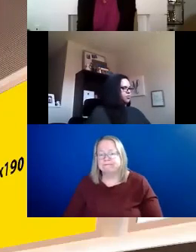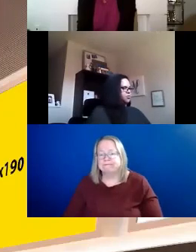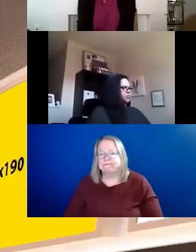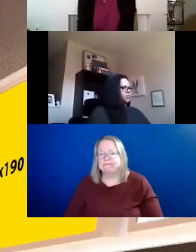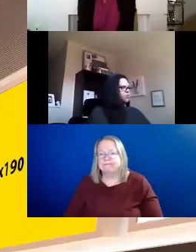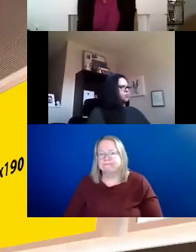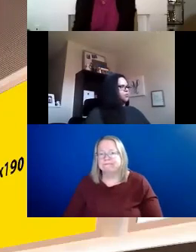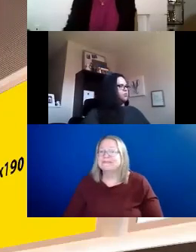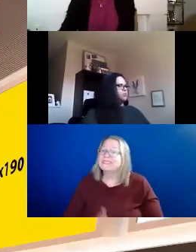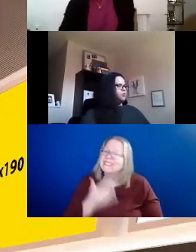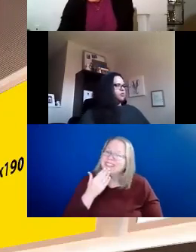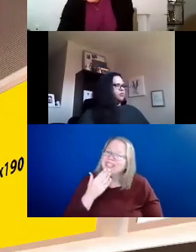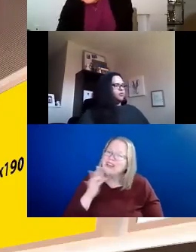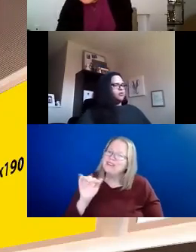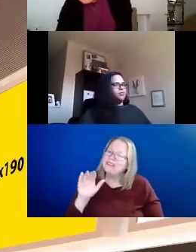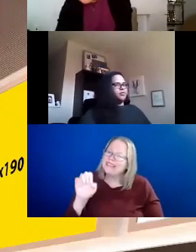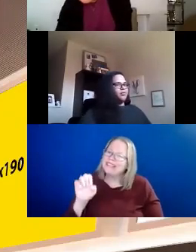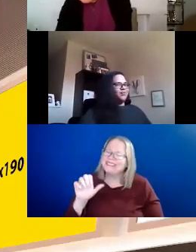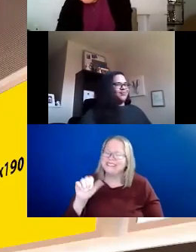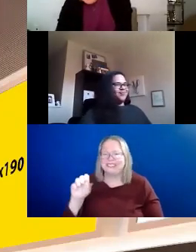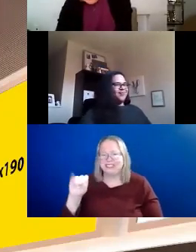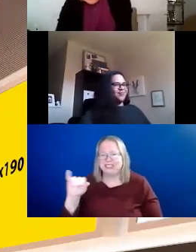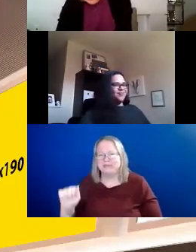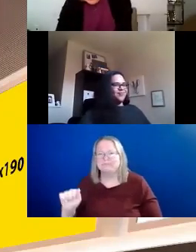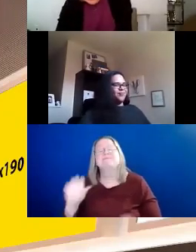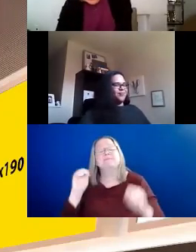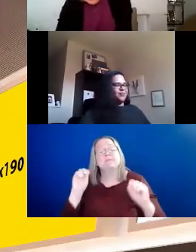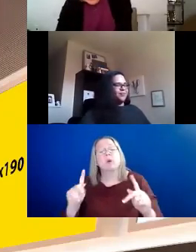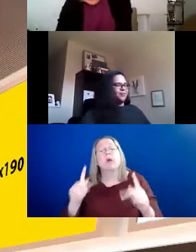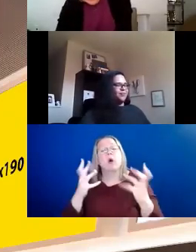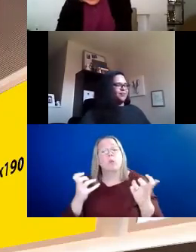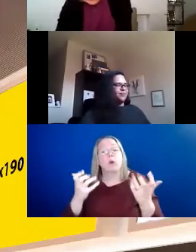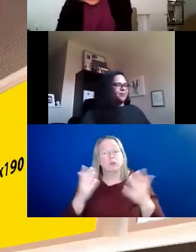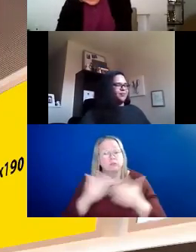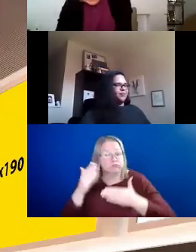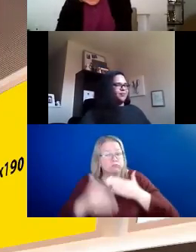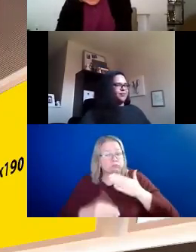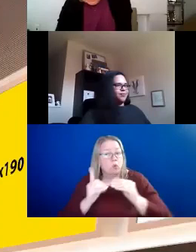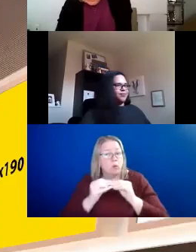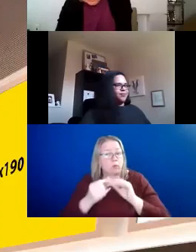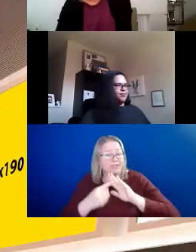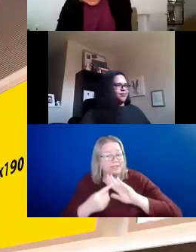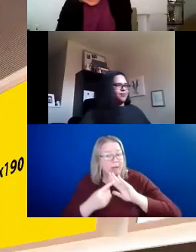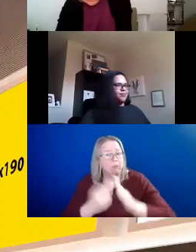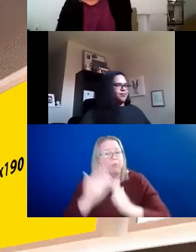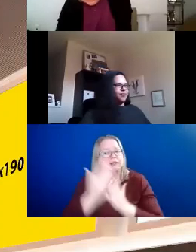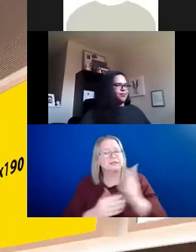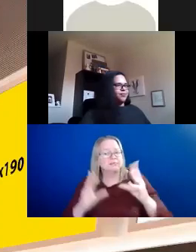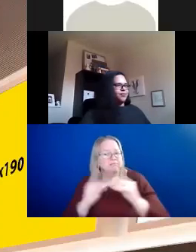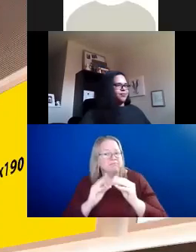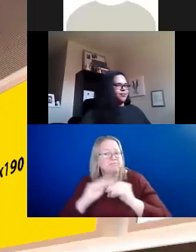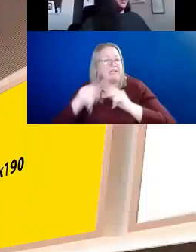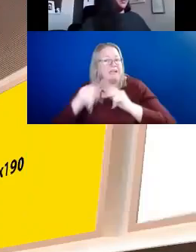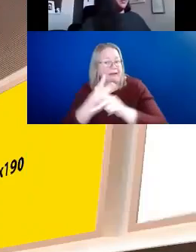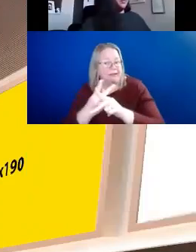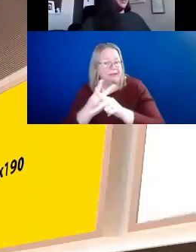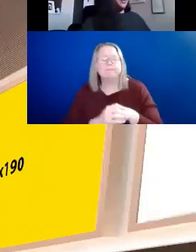Thank you Felice and Aasia . 12:54:19 We have shown you